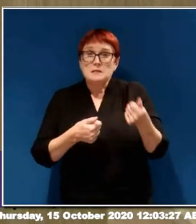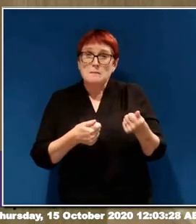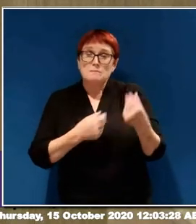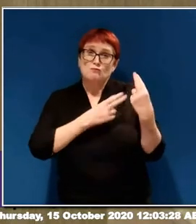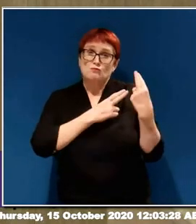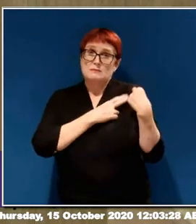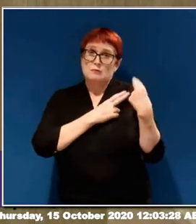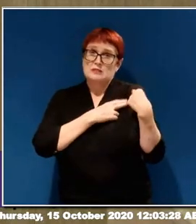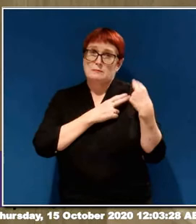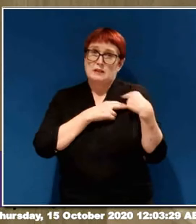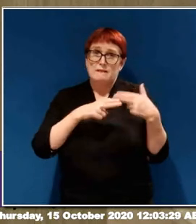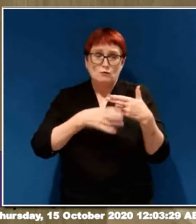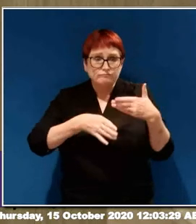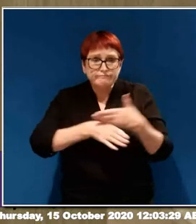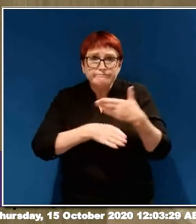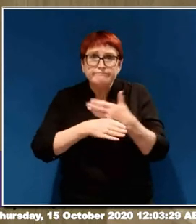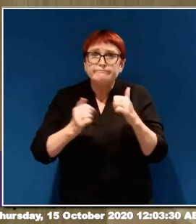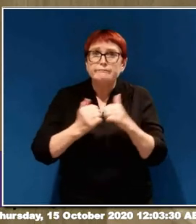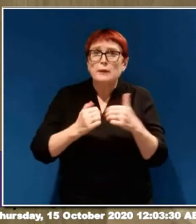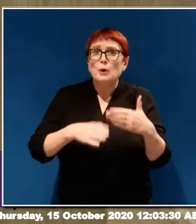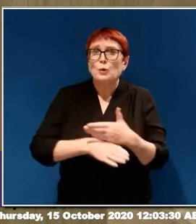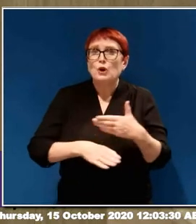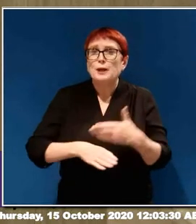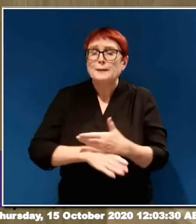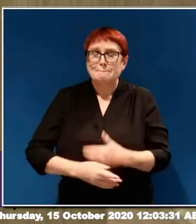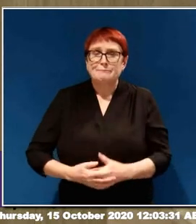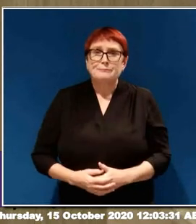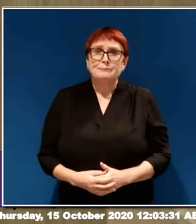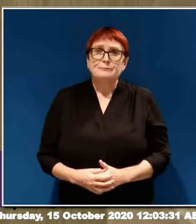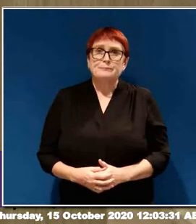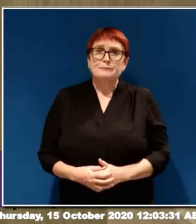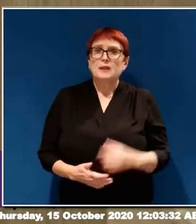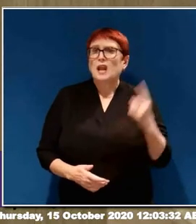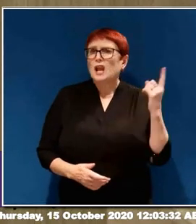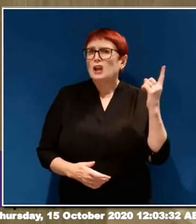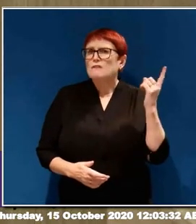So I don't know if you've heard of Early Childhood Development programs.